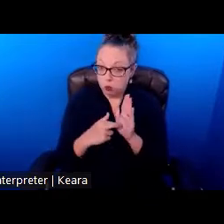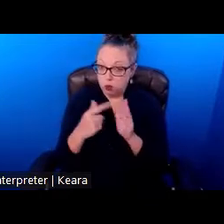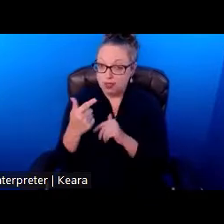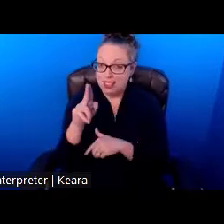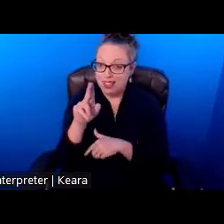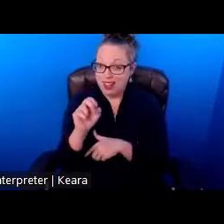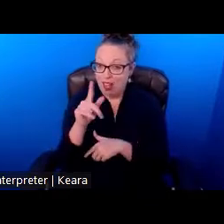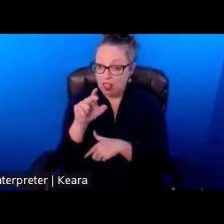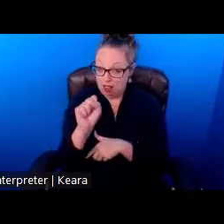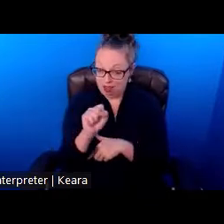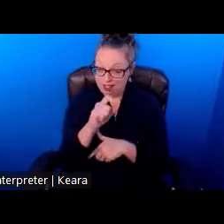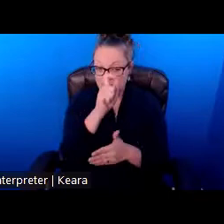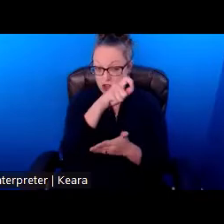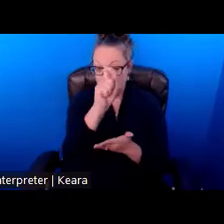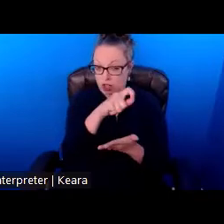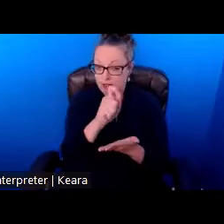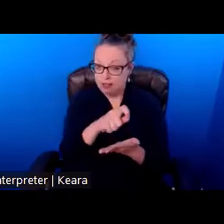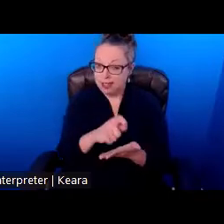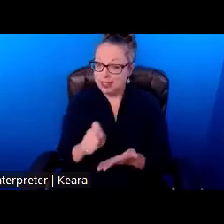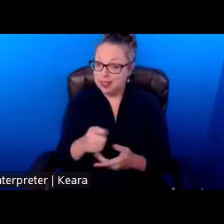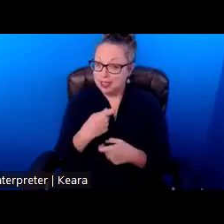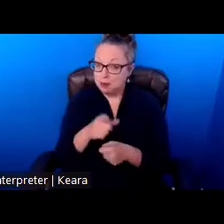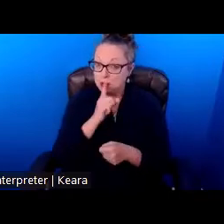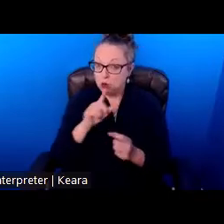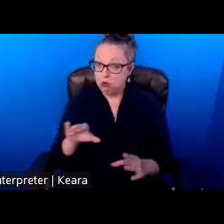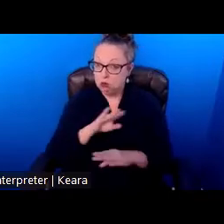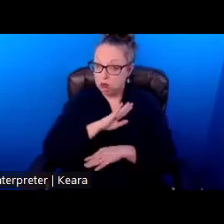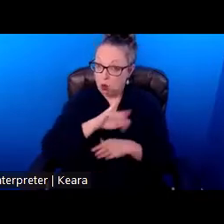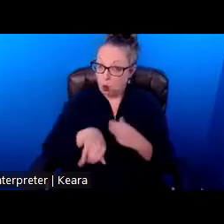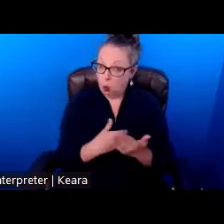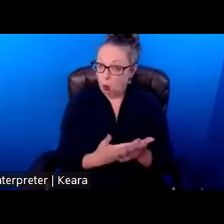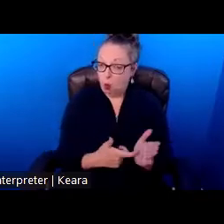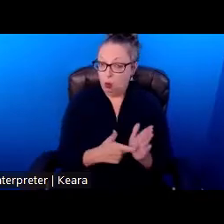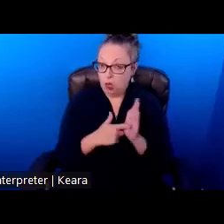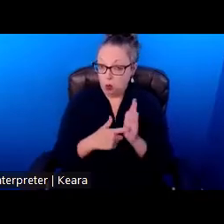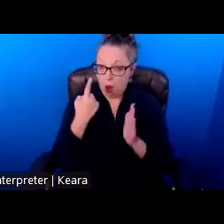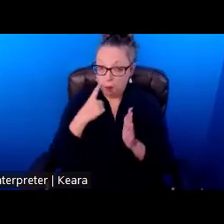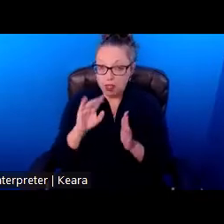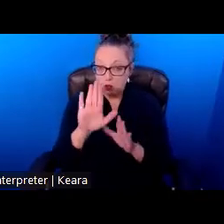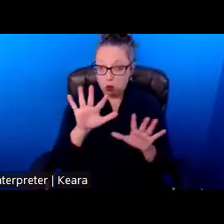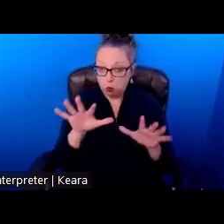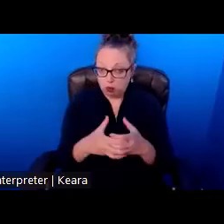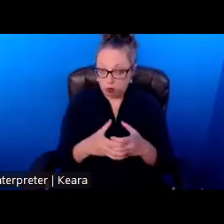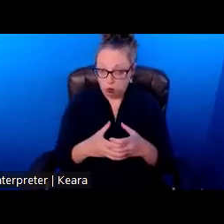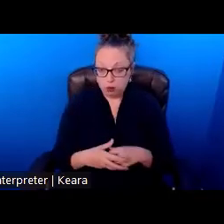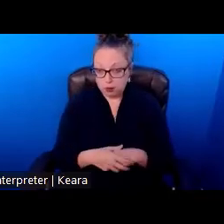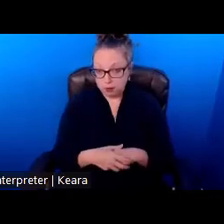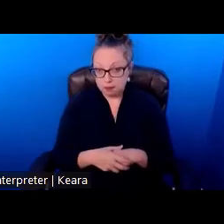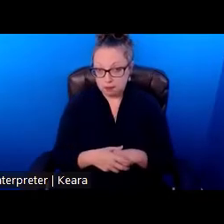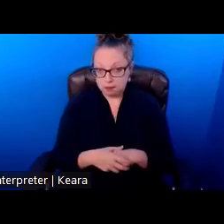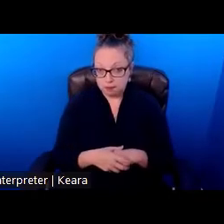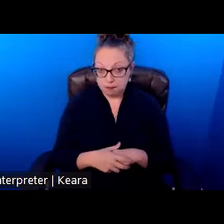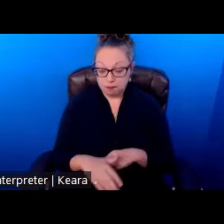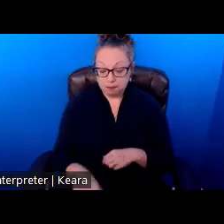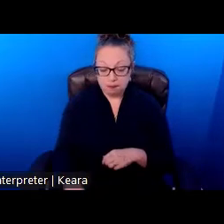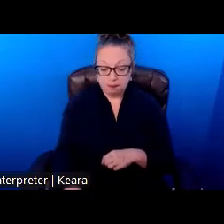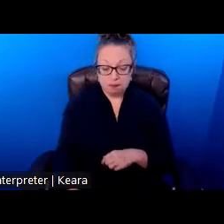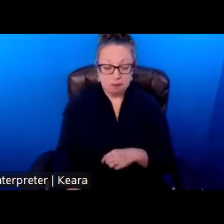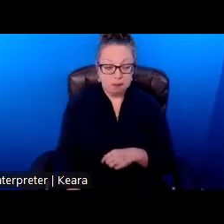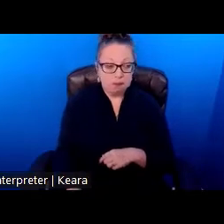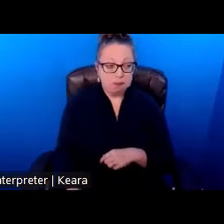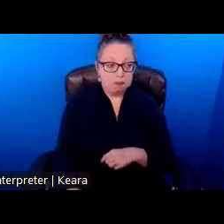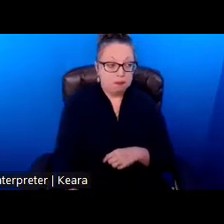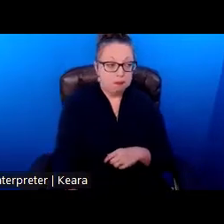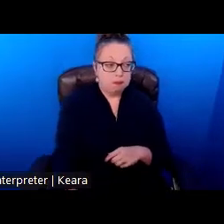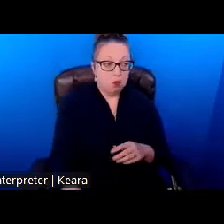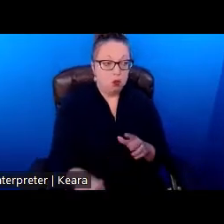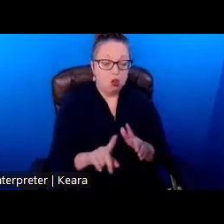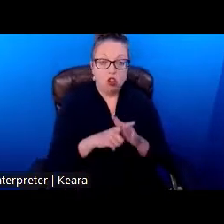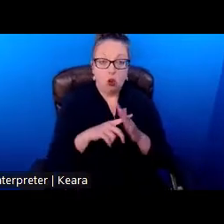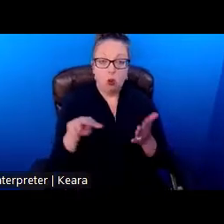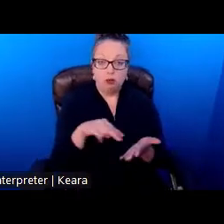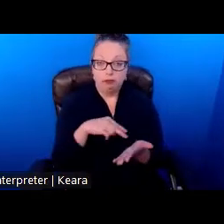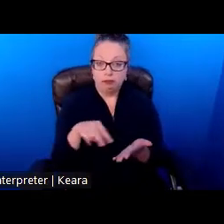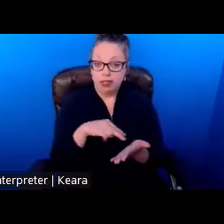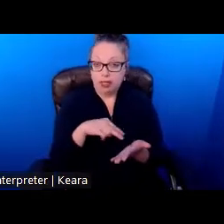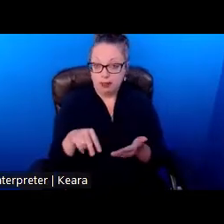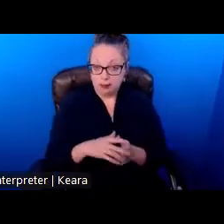to make sure they are meeting all the requirements for their category.